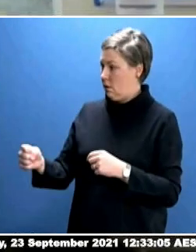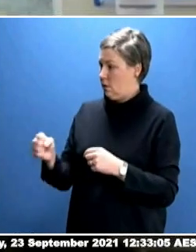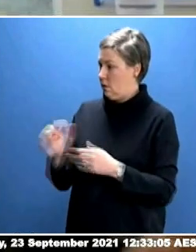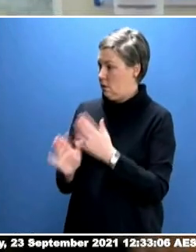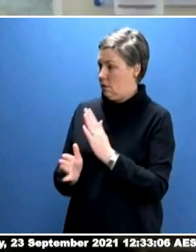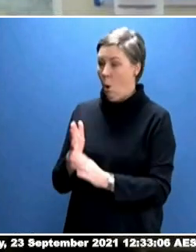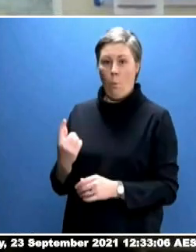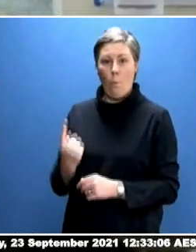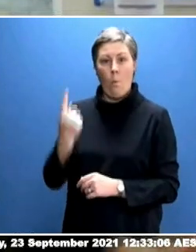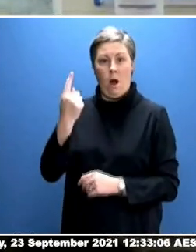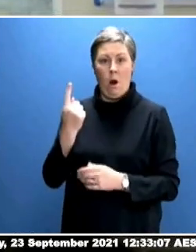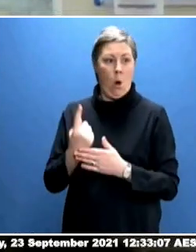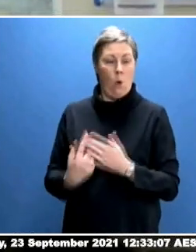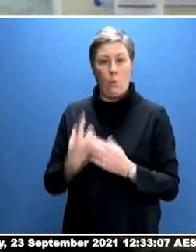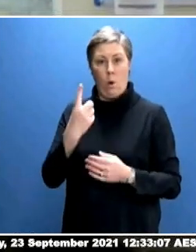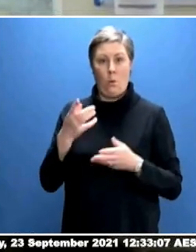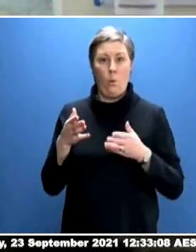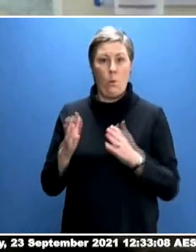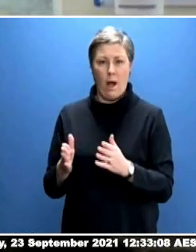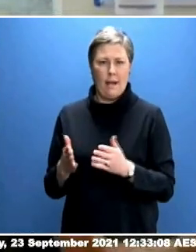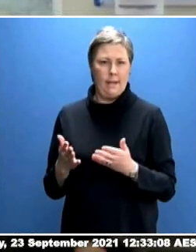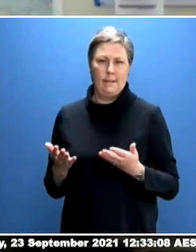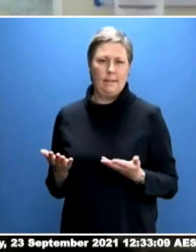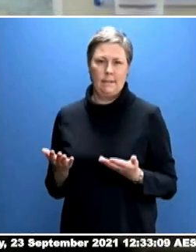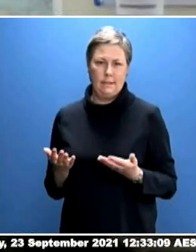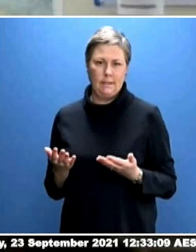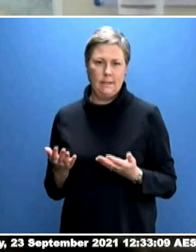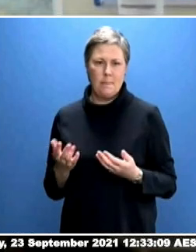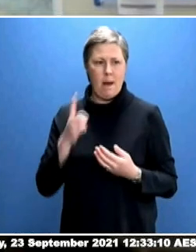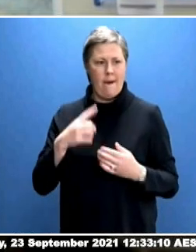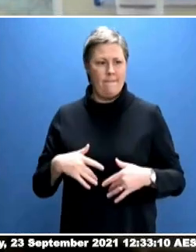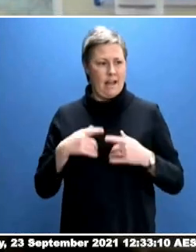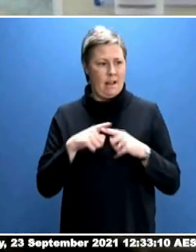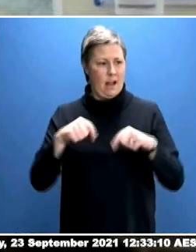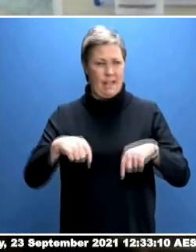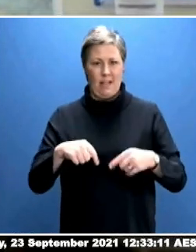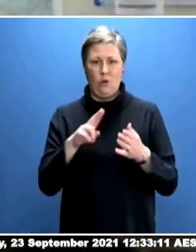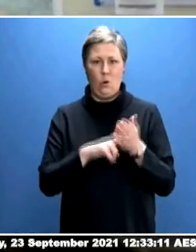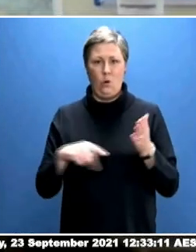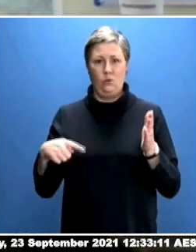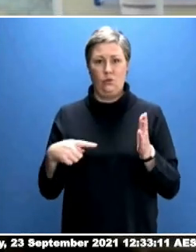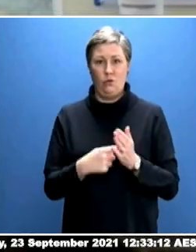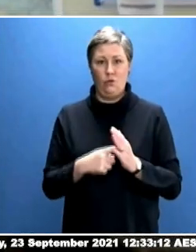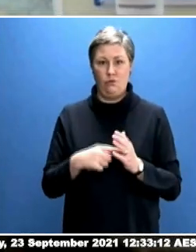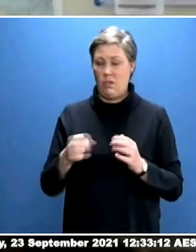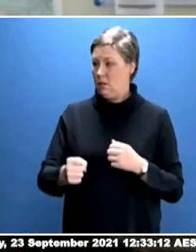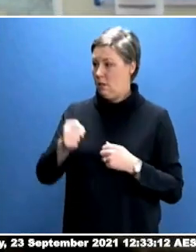you look at our policy here in the Northern Territory, it does kind of have that feel that it's trying to do more than just be a circuit breaker.